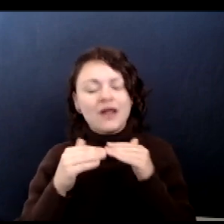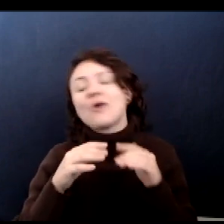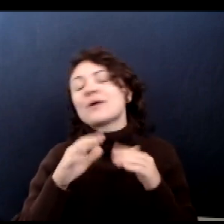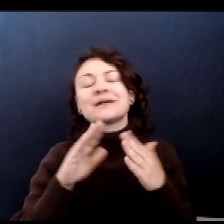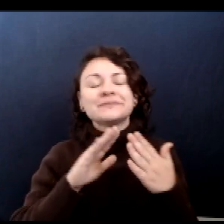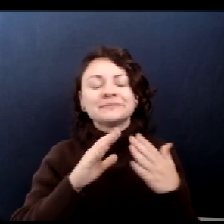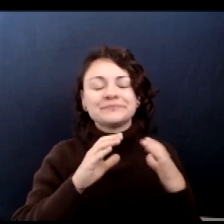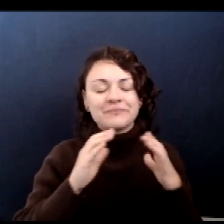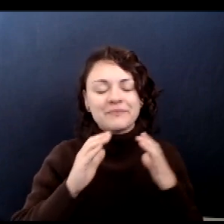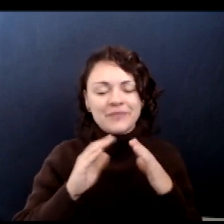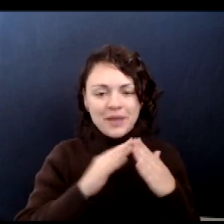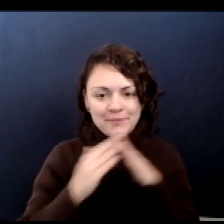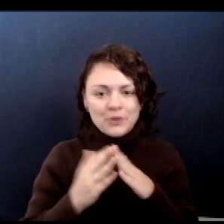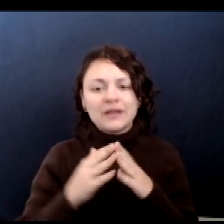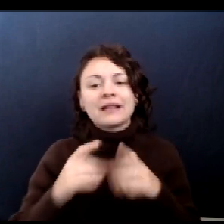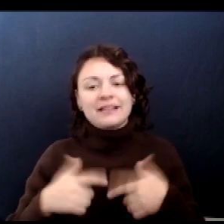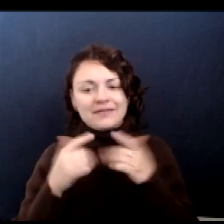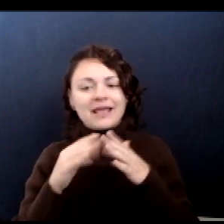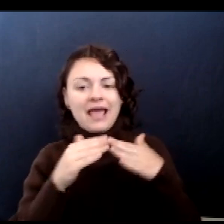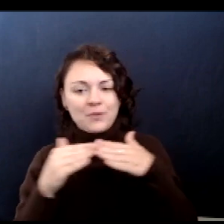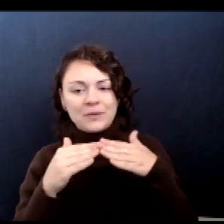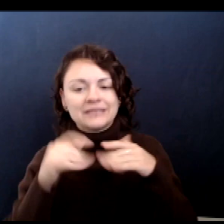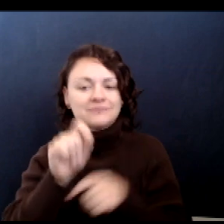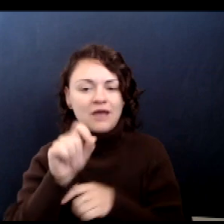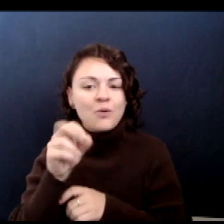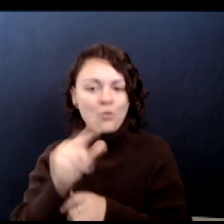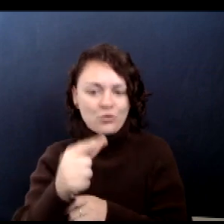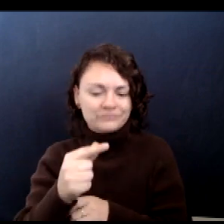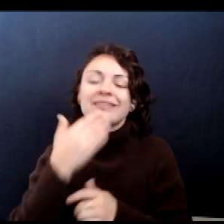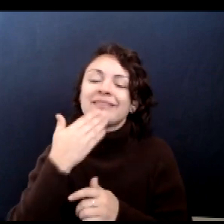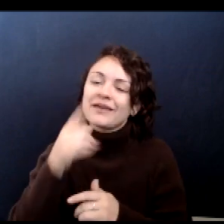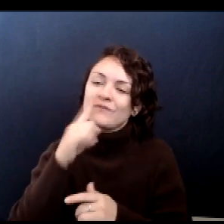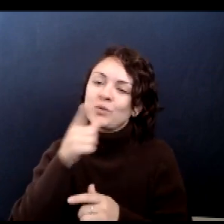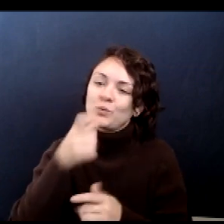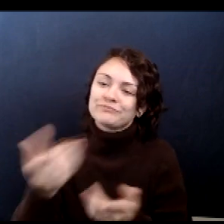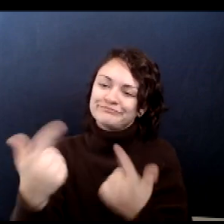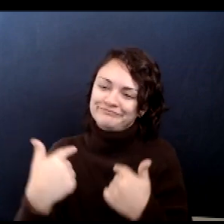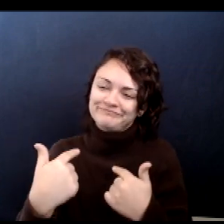Thank you to those that attended and we will see you soon, Bye.